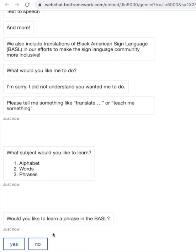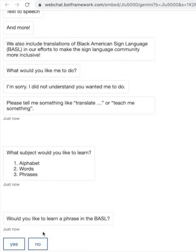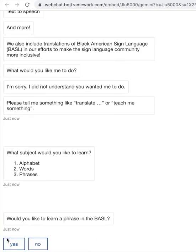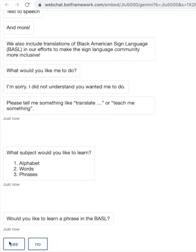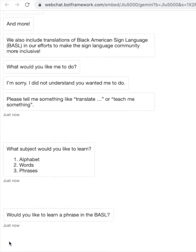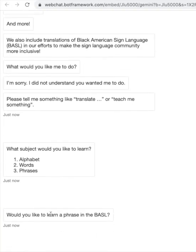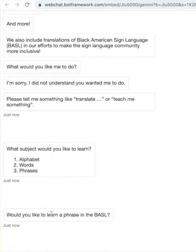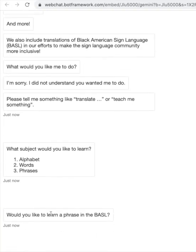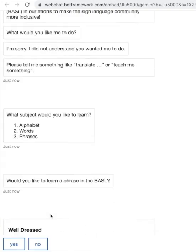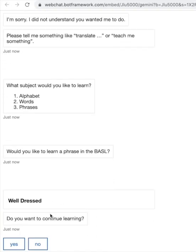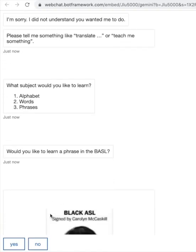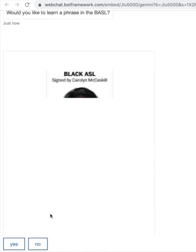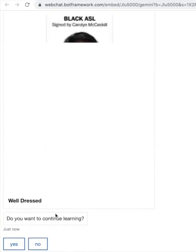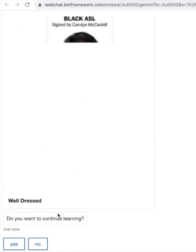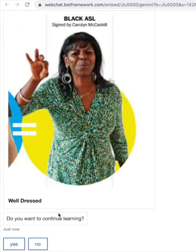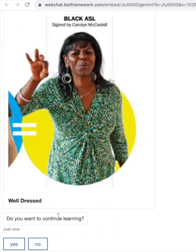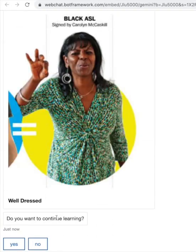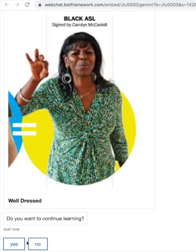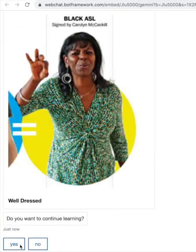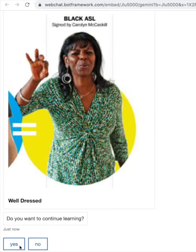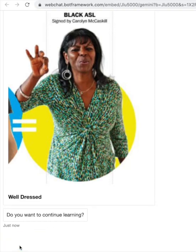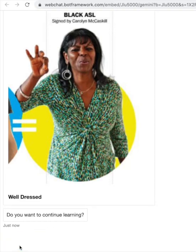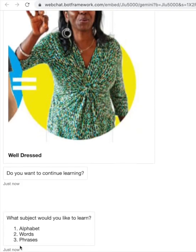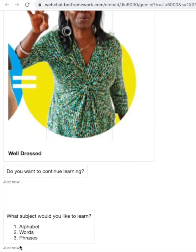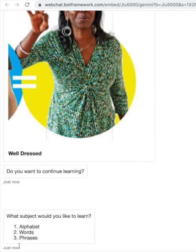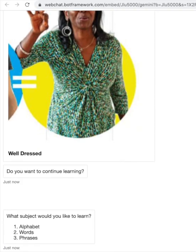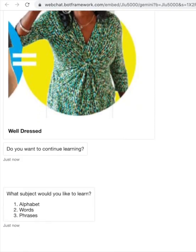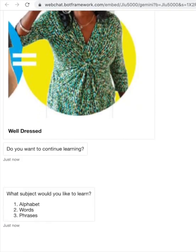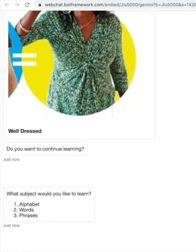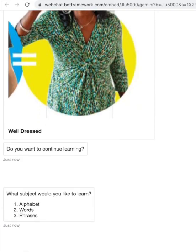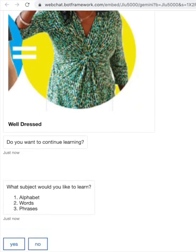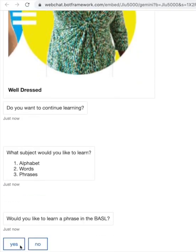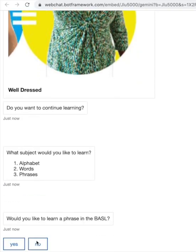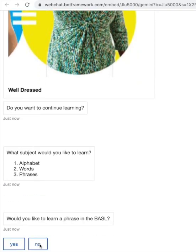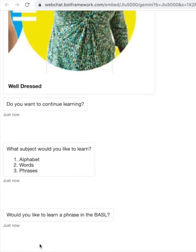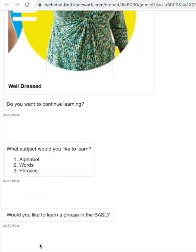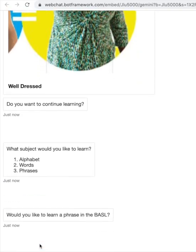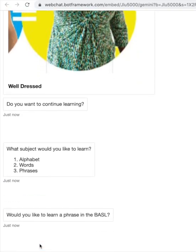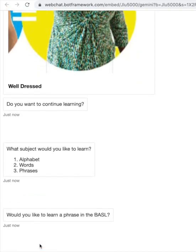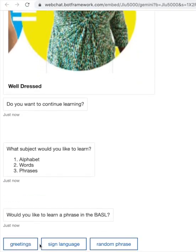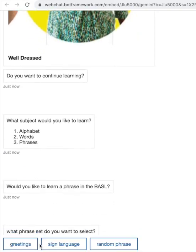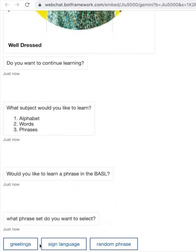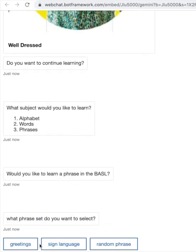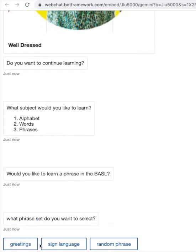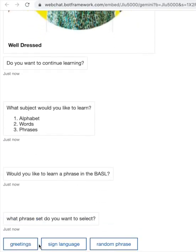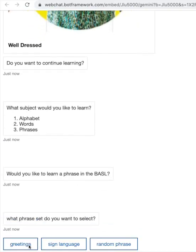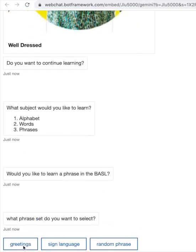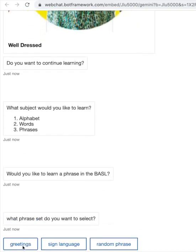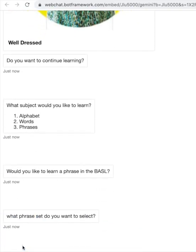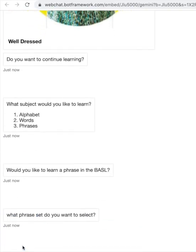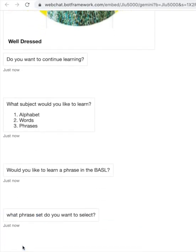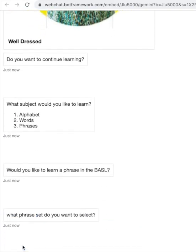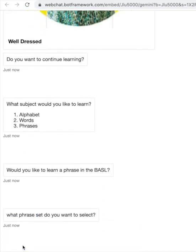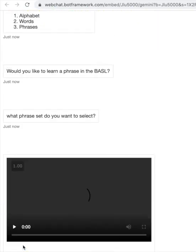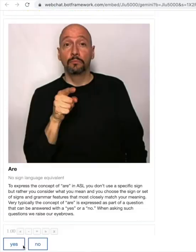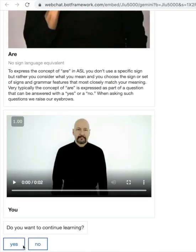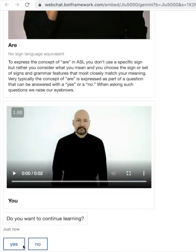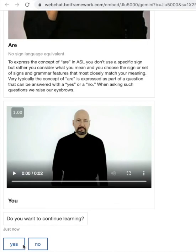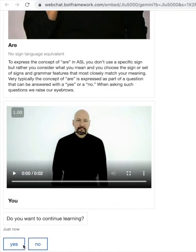I will select yes and I get well dressed in BASL. Now doing phrase again, I will not select BASL this time and I get a choice of selection. I will select greetings and I get, "How are you?"